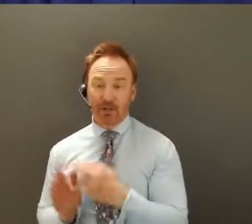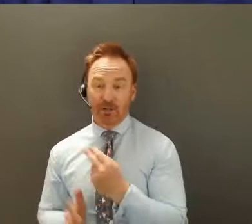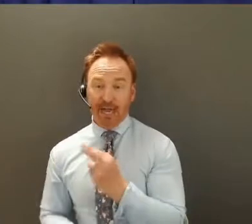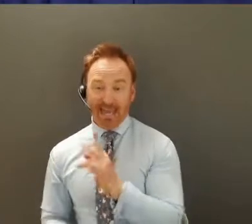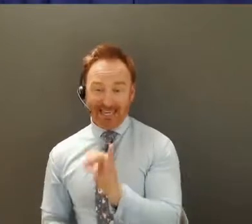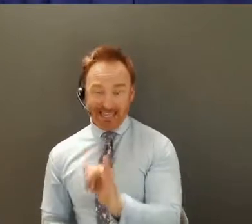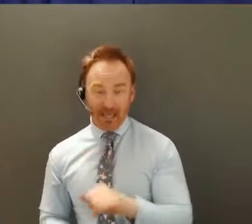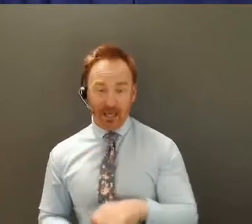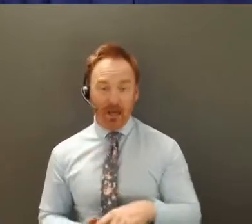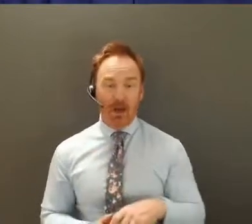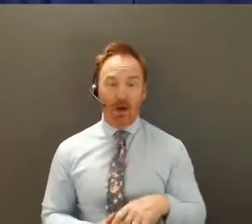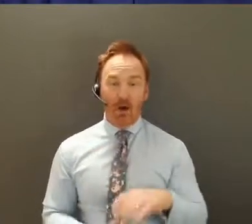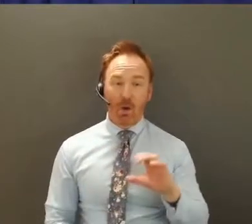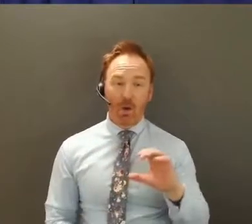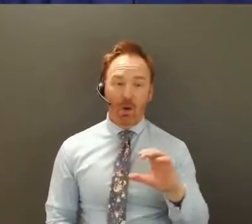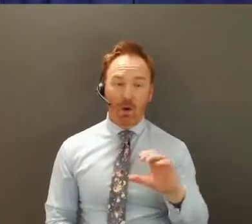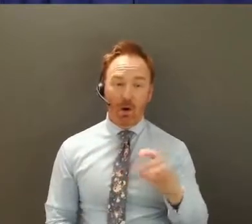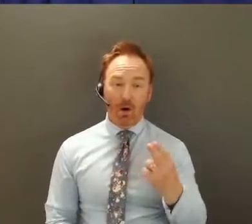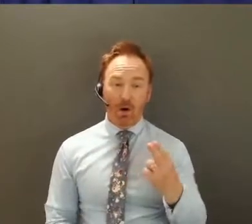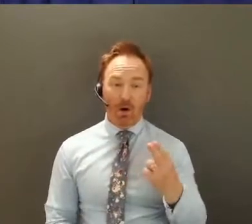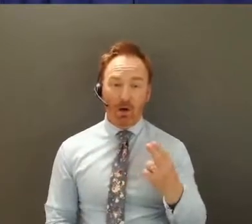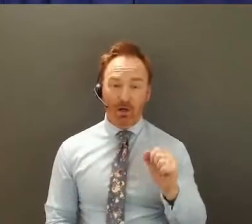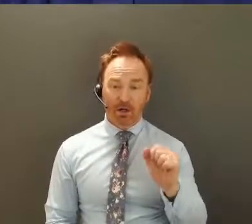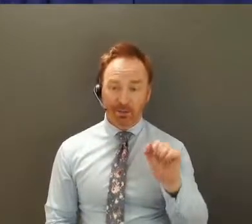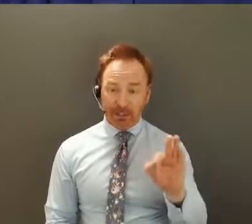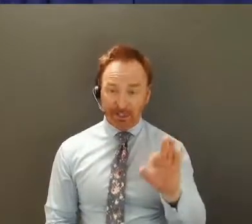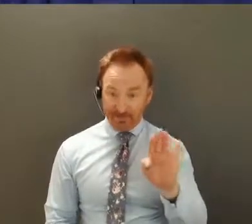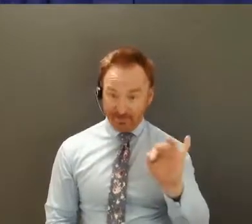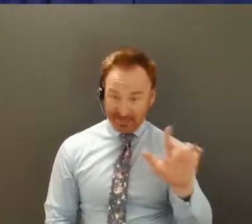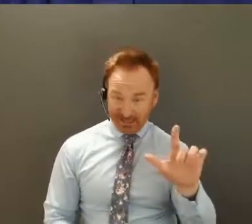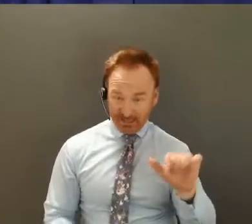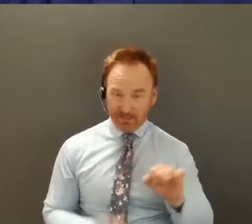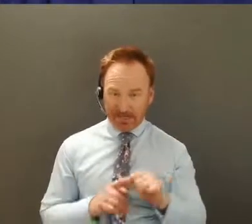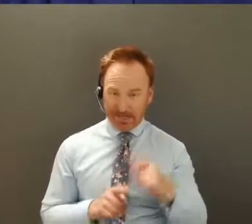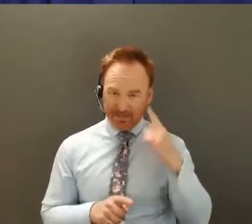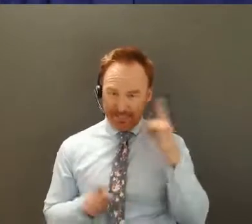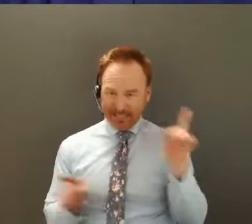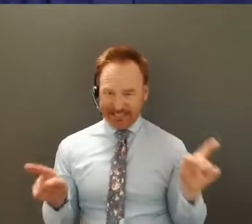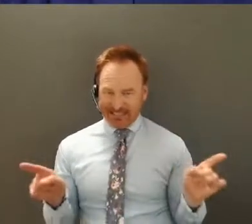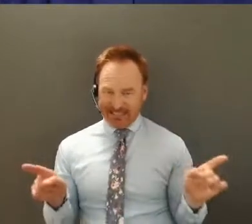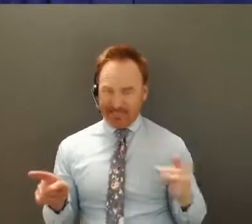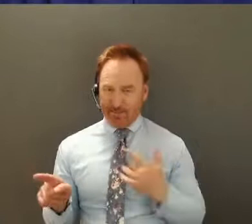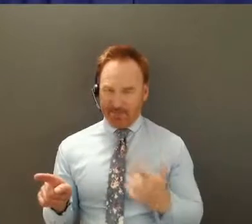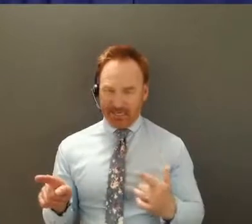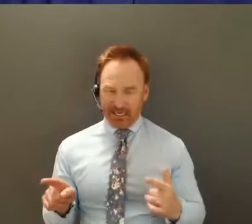When we started this pandemic a year ago it was difficult and